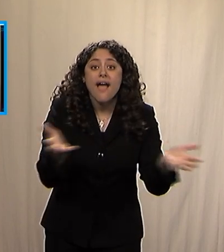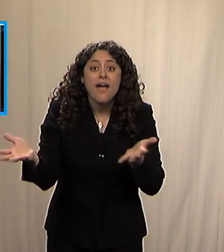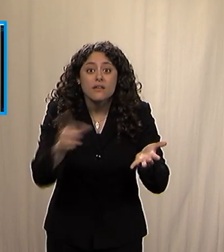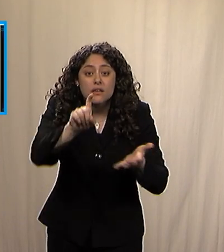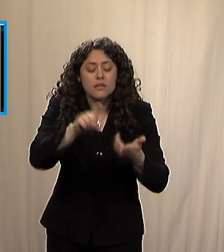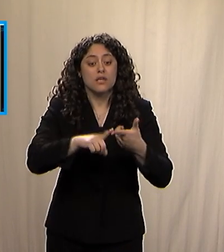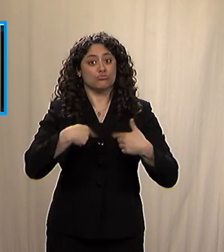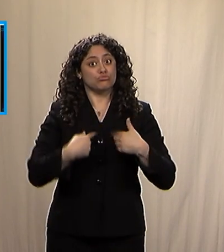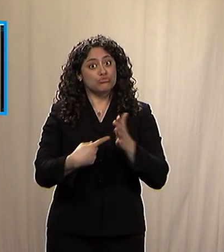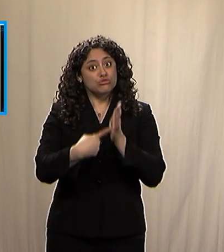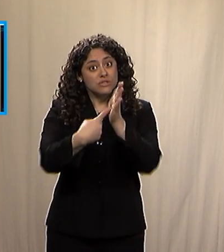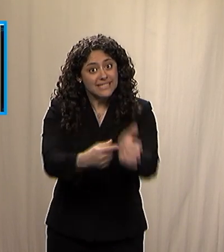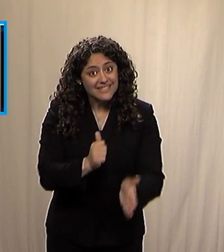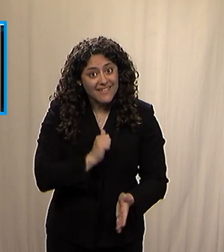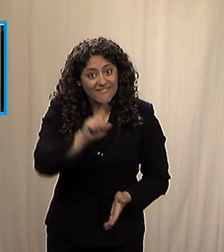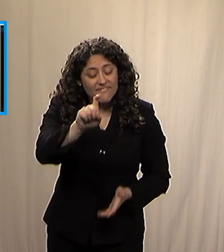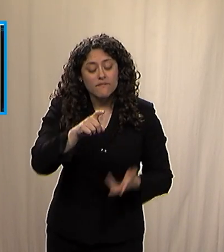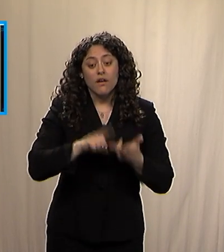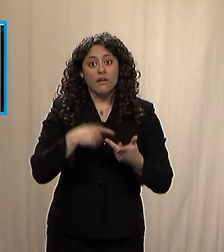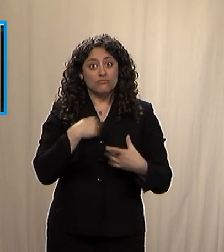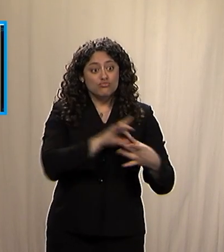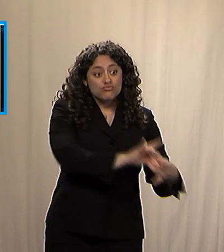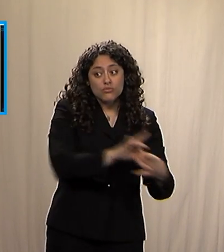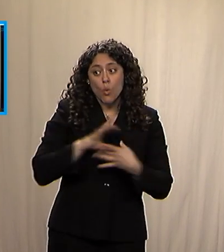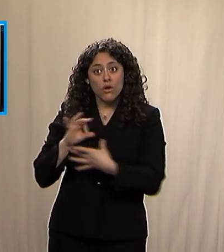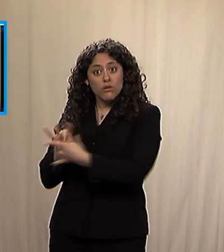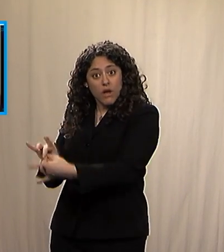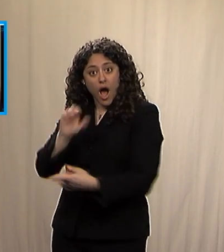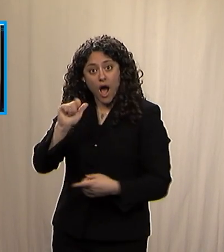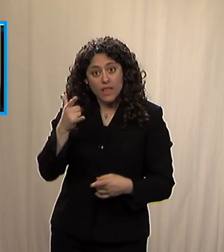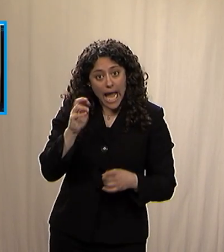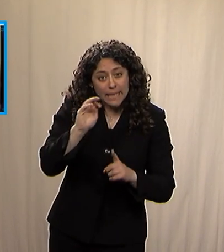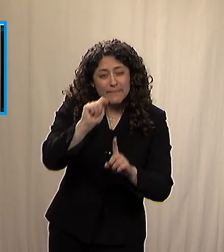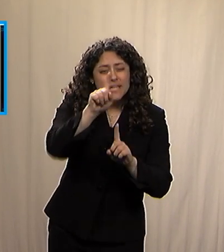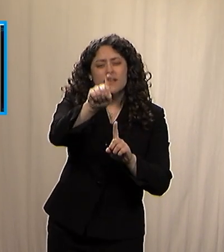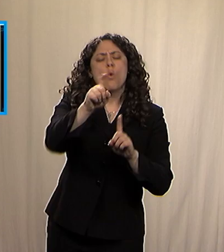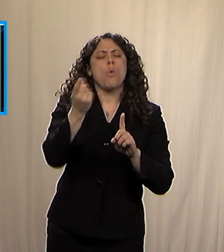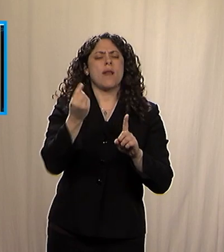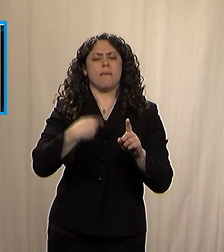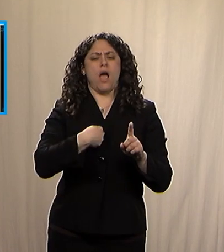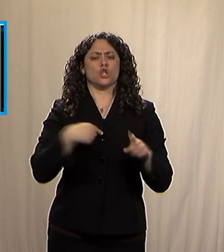Am I doing some form of alignment at the time? And trying to get used to using the vocabulary